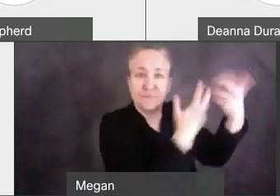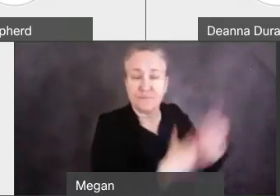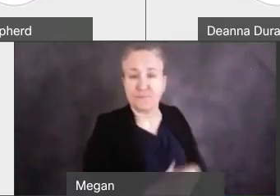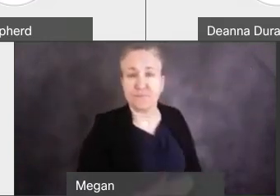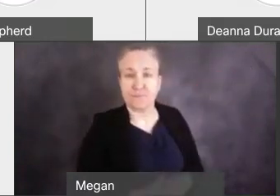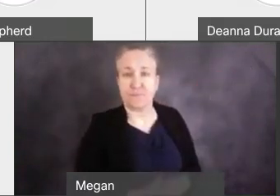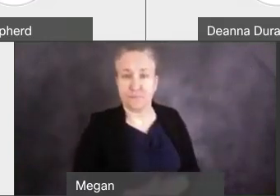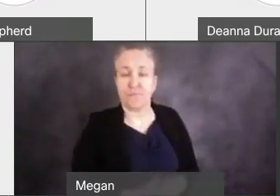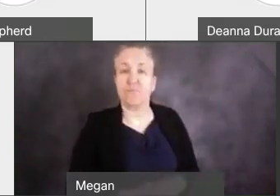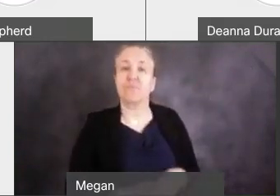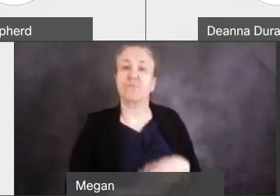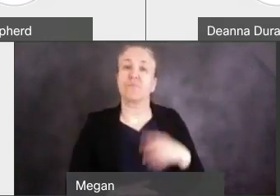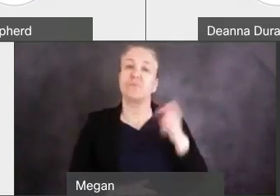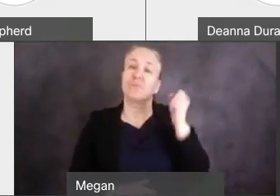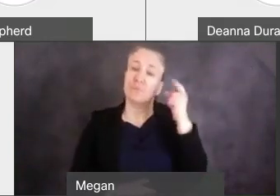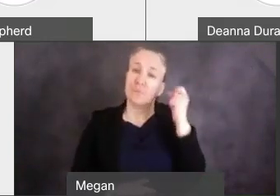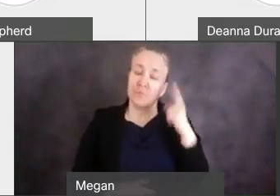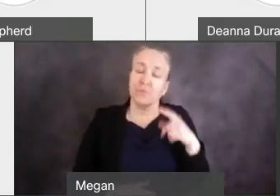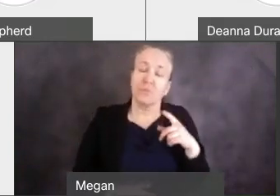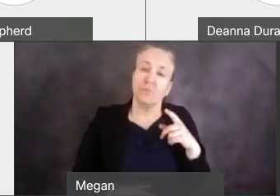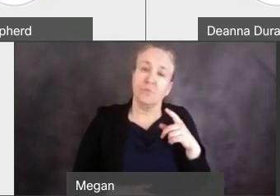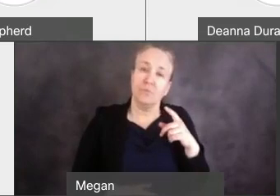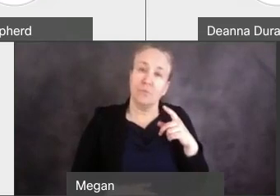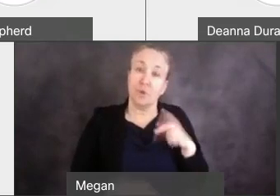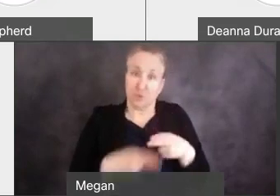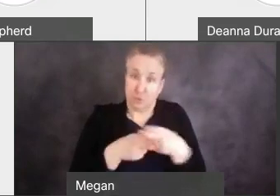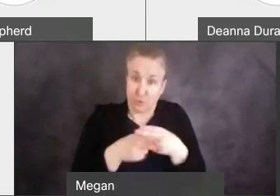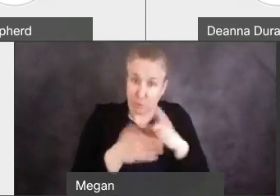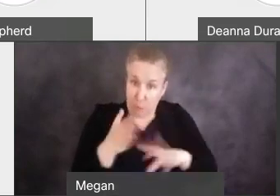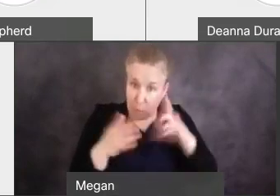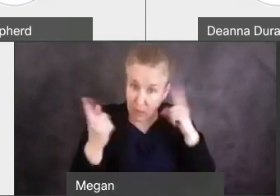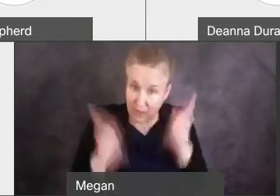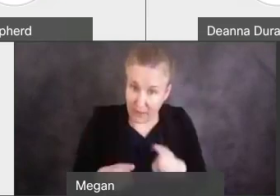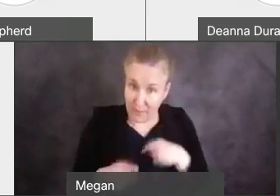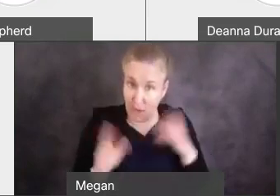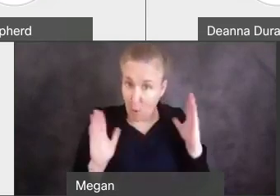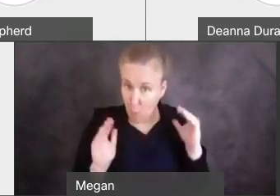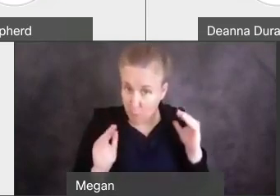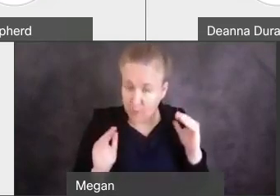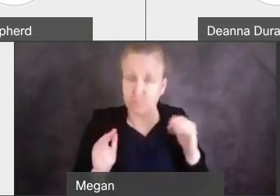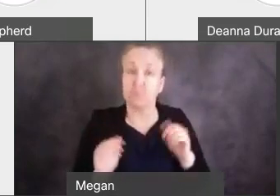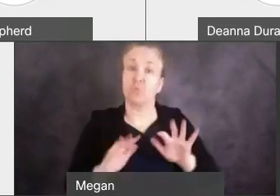Now, what is going to be happening soon, I hope, is that the weather will be getting warmer